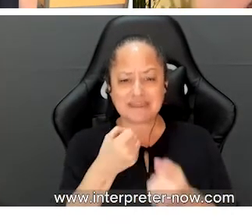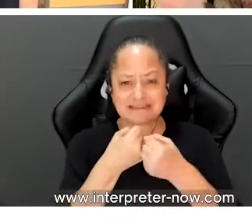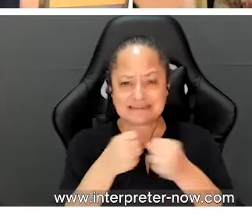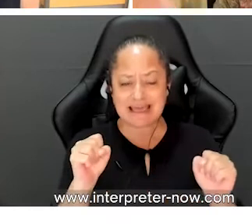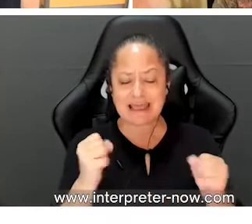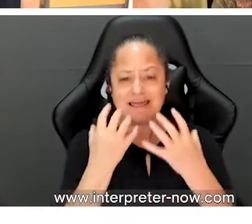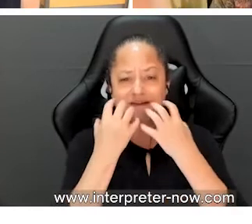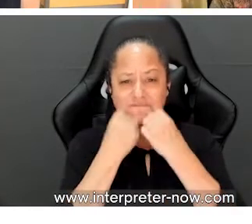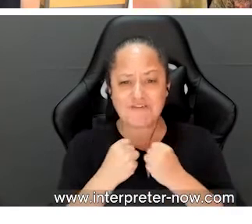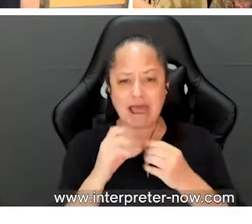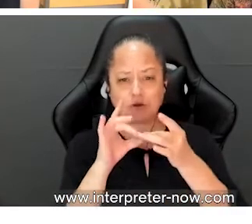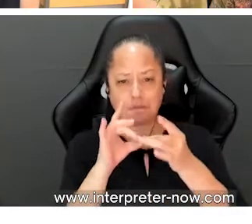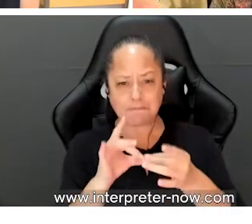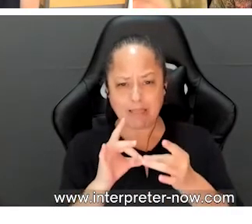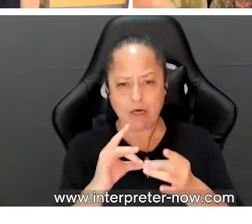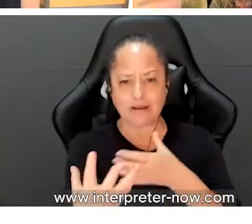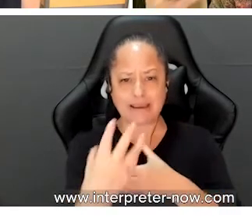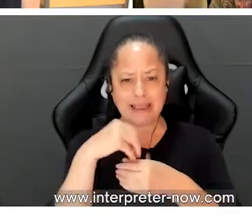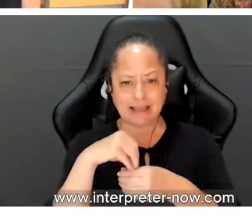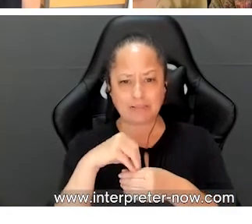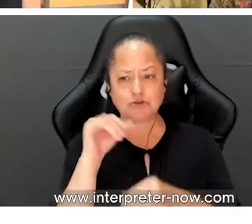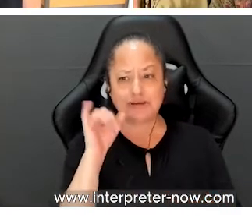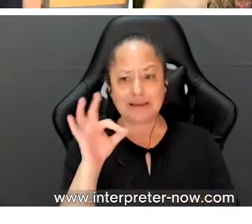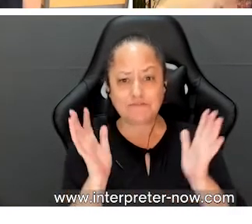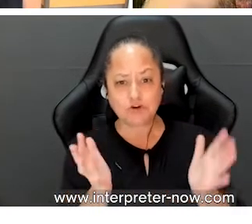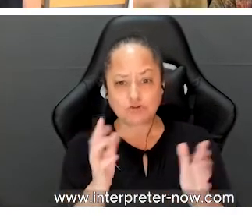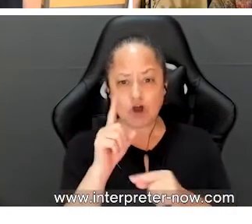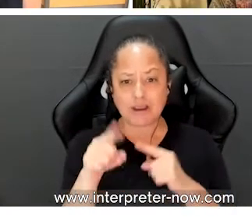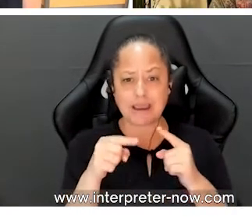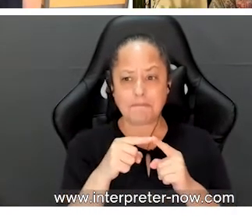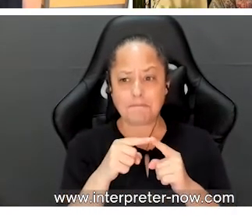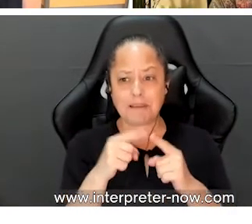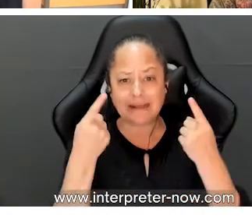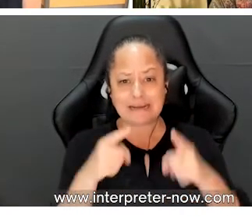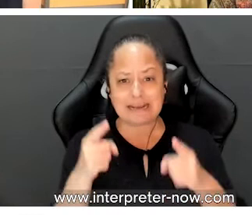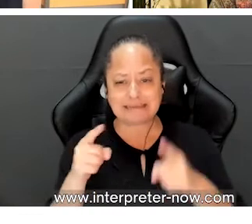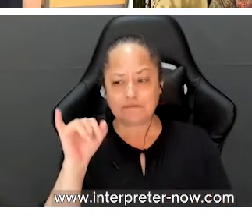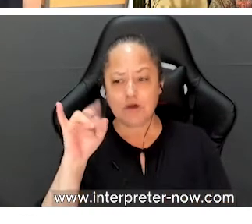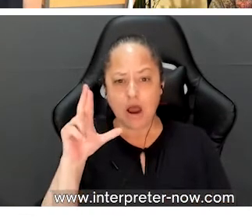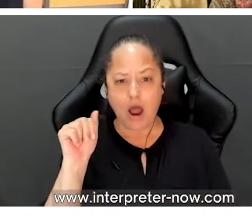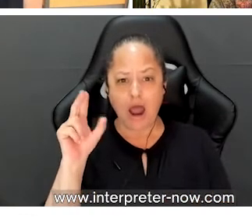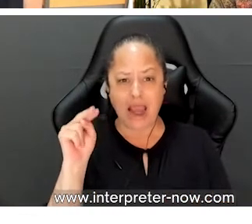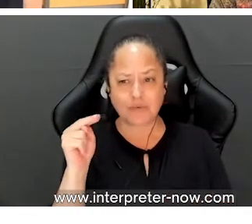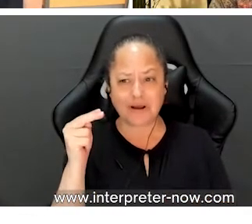If you're talking about the insistence in Iran, I would say, personally, I perceive